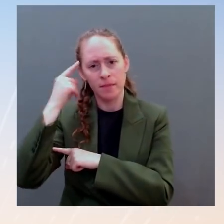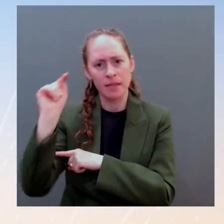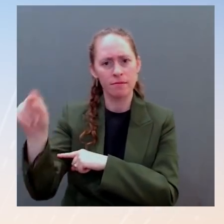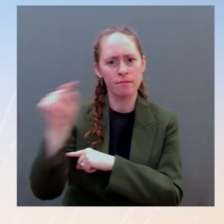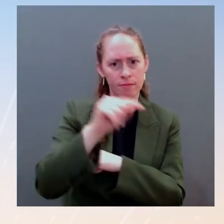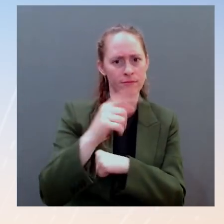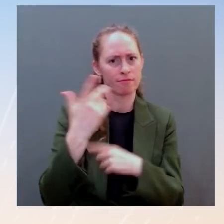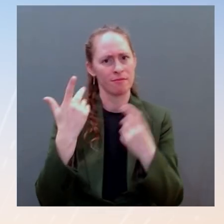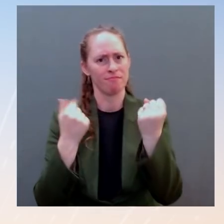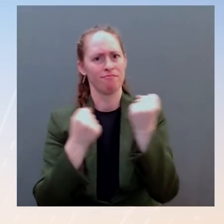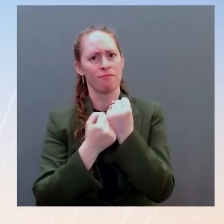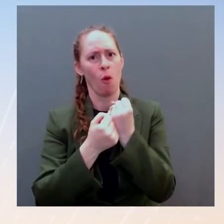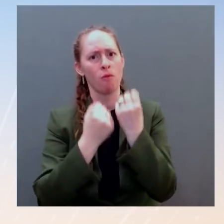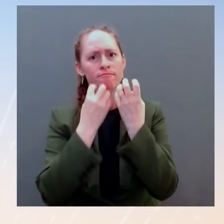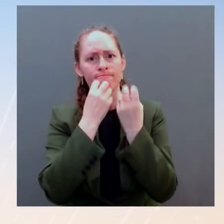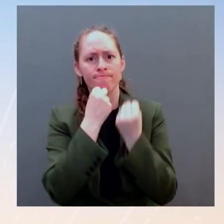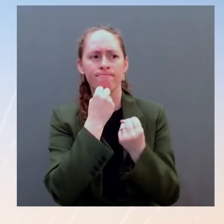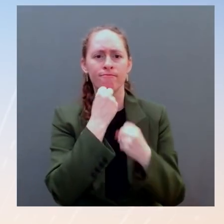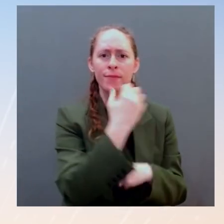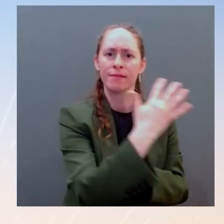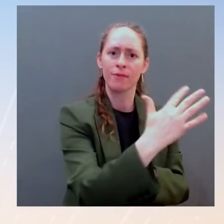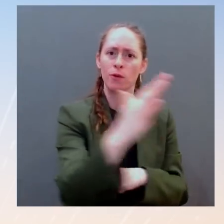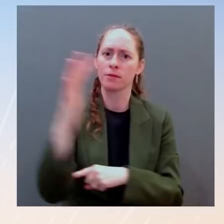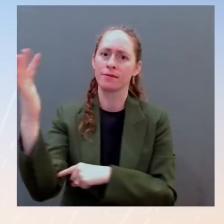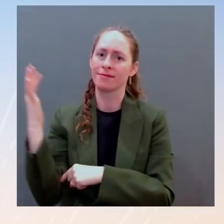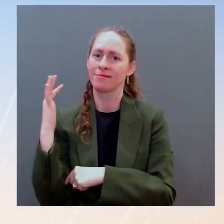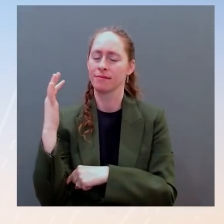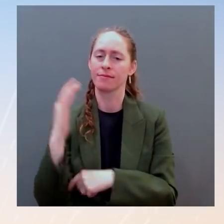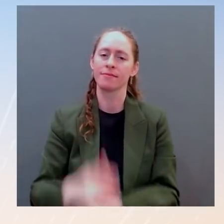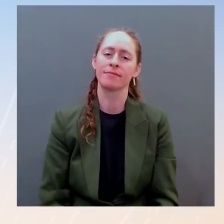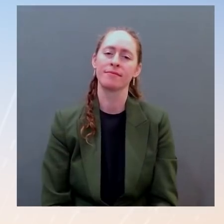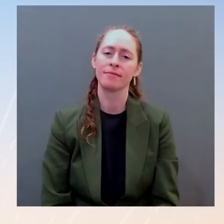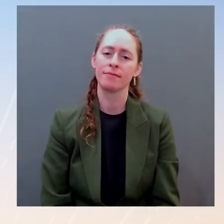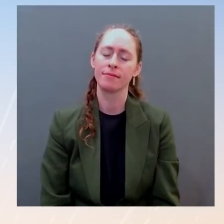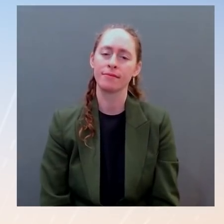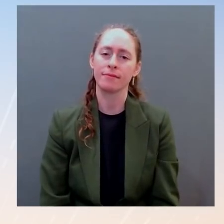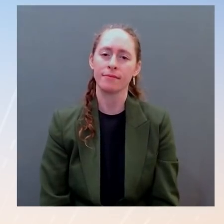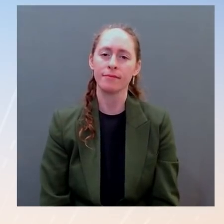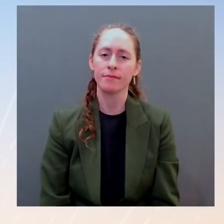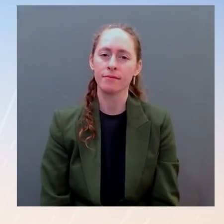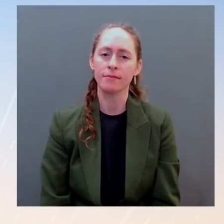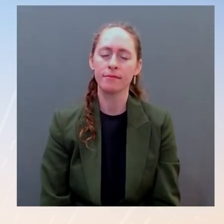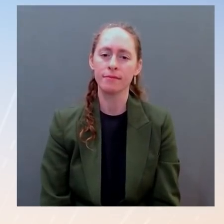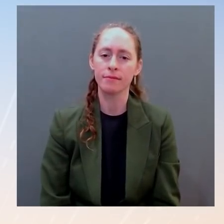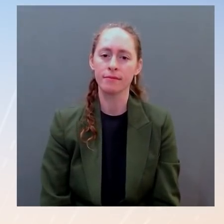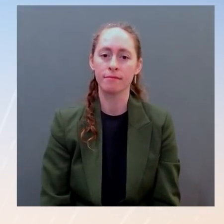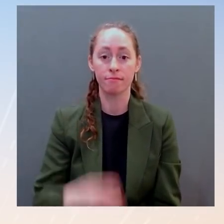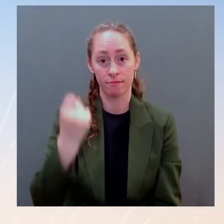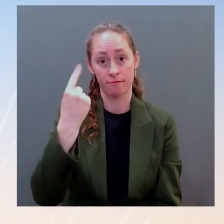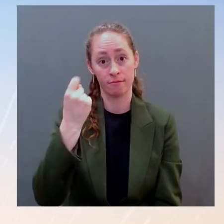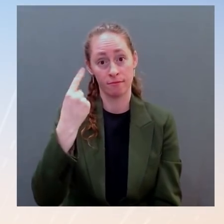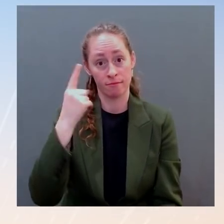aims to mobilize finance from the public and private sector, with a strong focus on levering [leveraging] private-sector finance through market mechanisms.